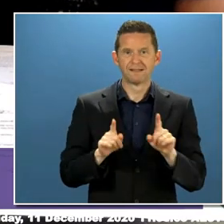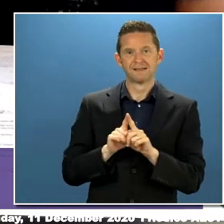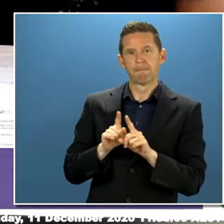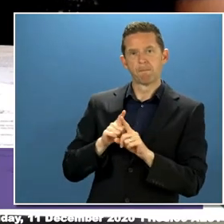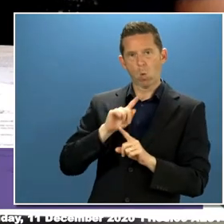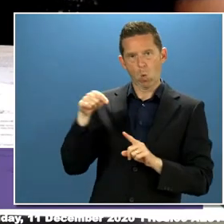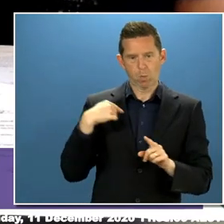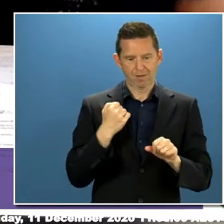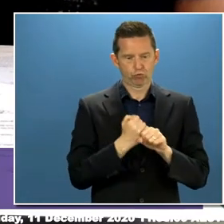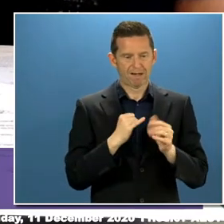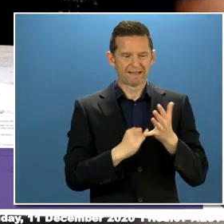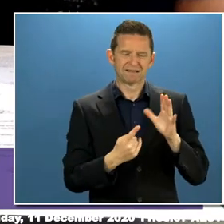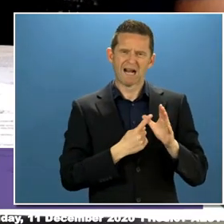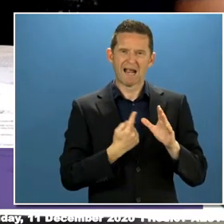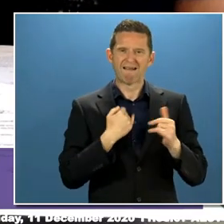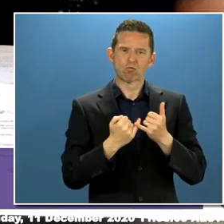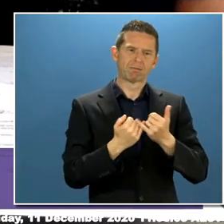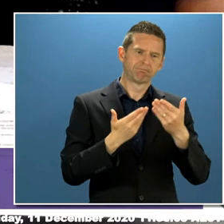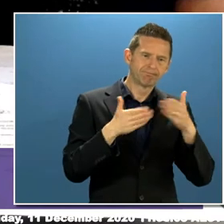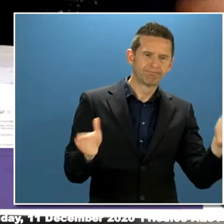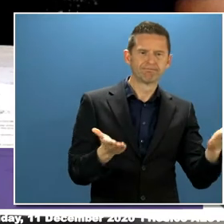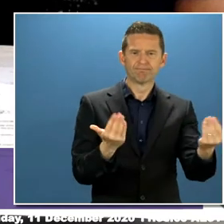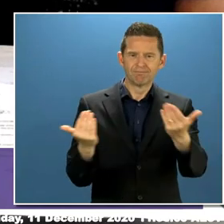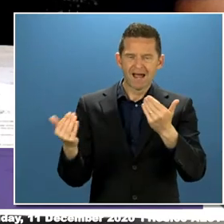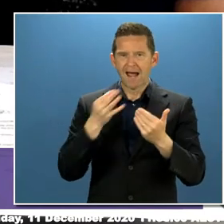open, welcoming, we call people in, not people out.